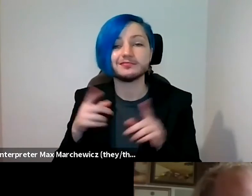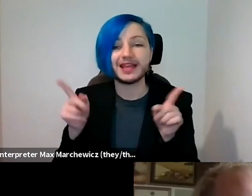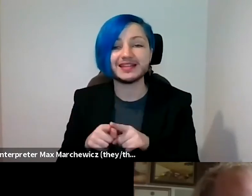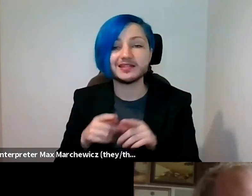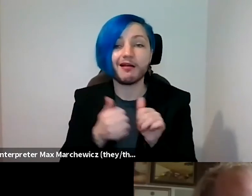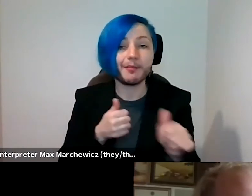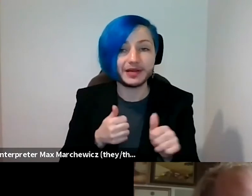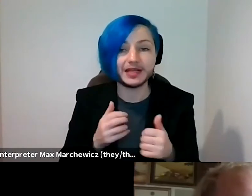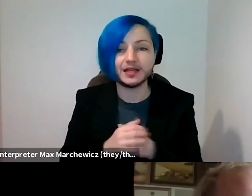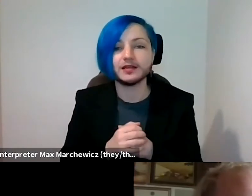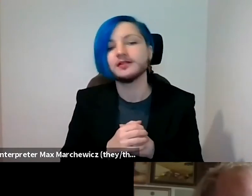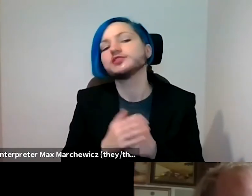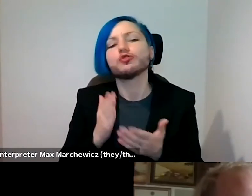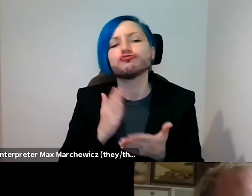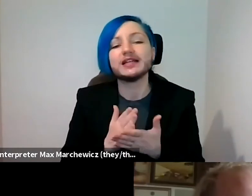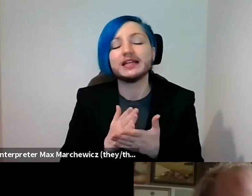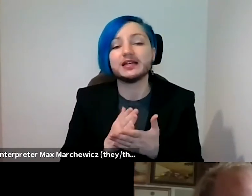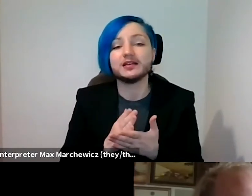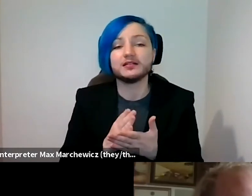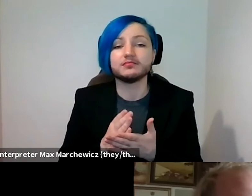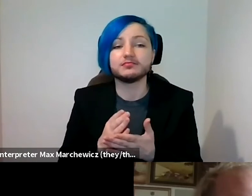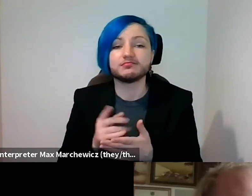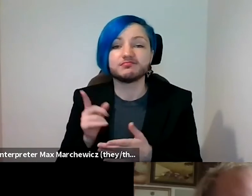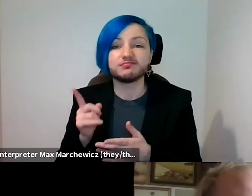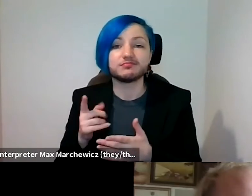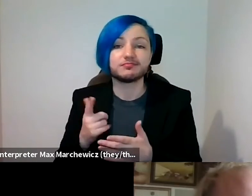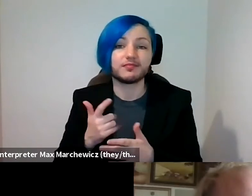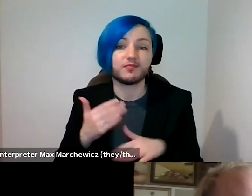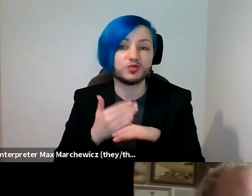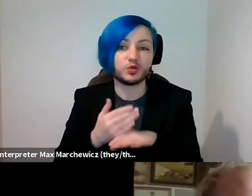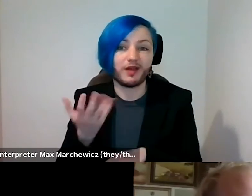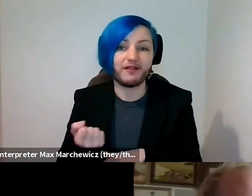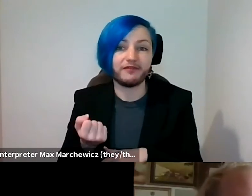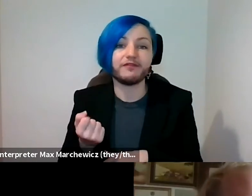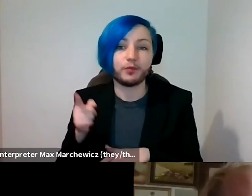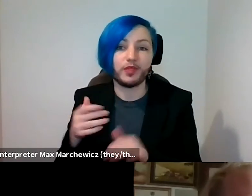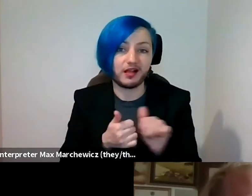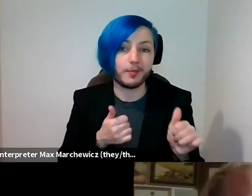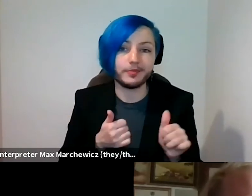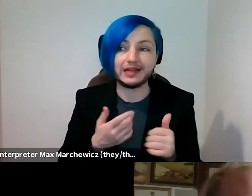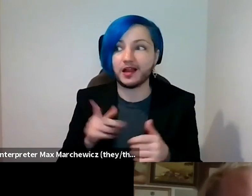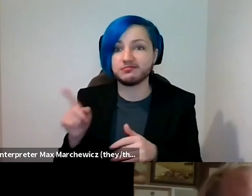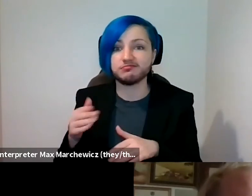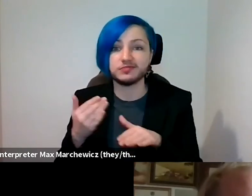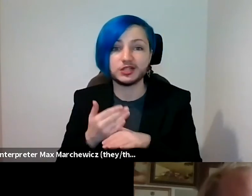the job for the East India Company, and of course, the job of the East India Company was, you know,